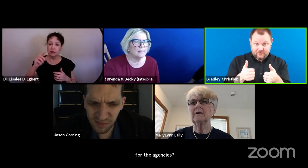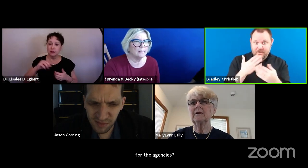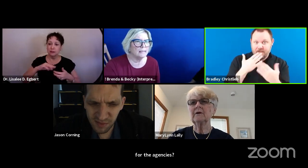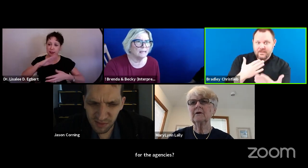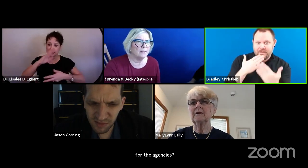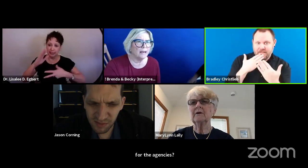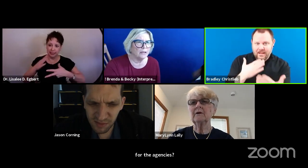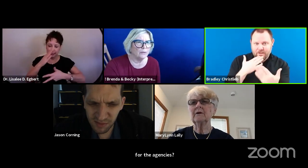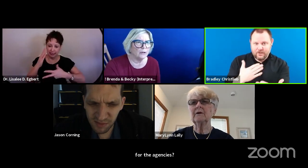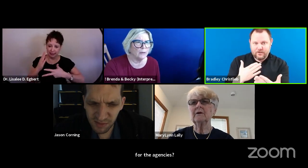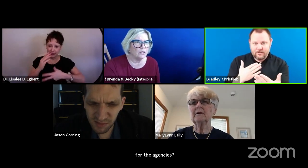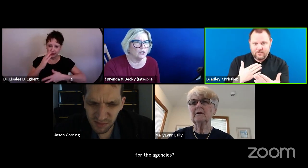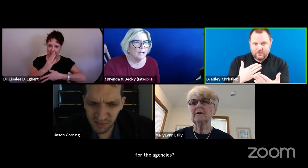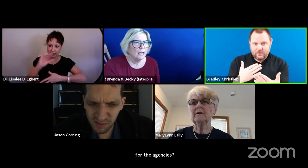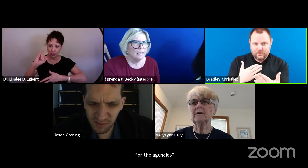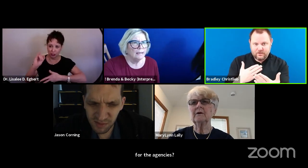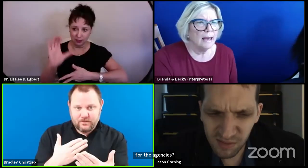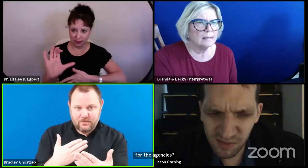This is Lisalee. Thank you very much.